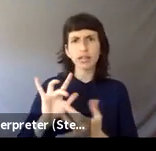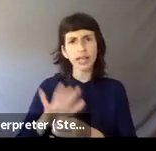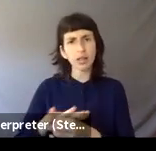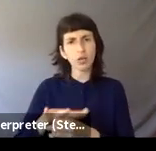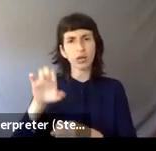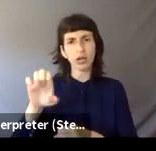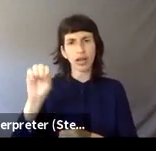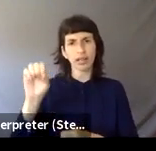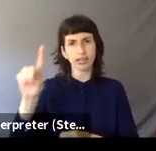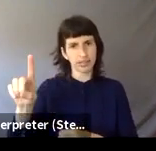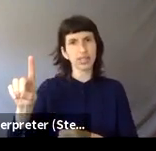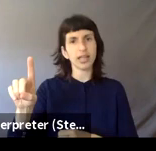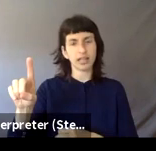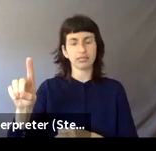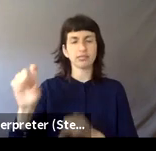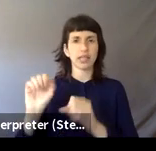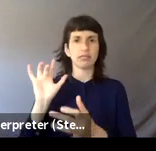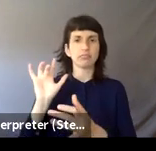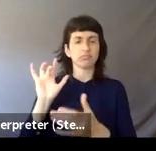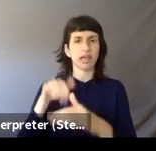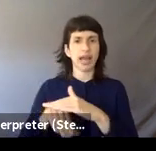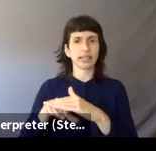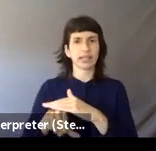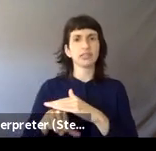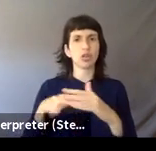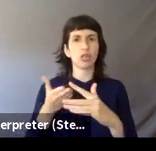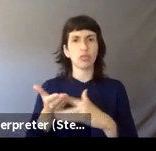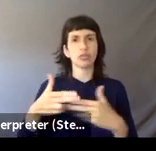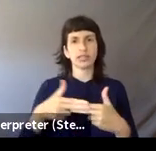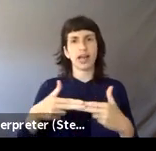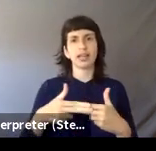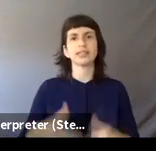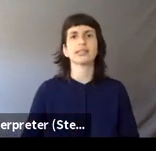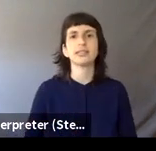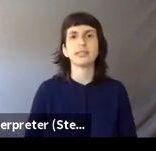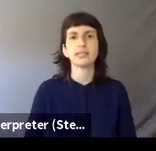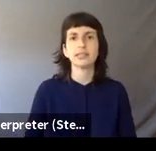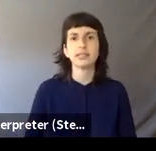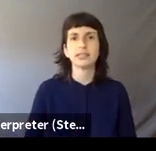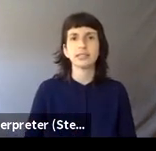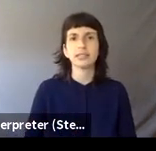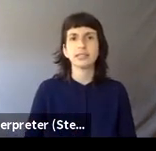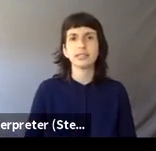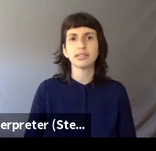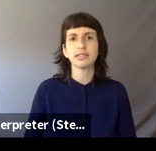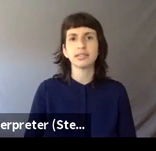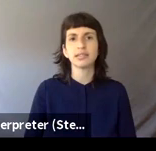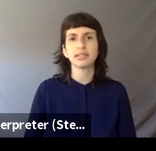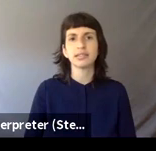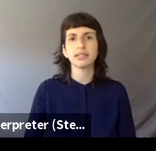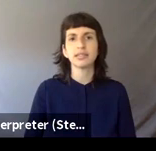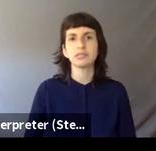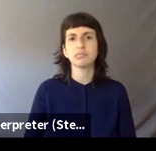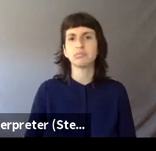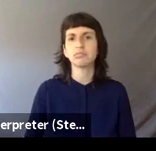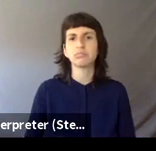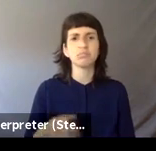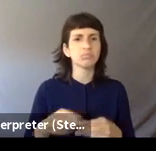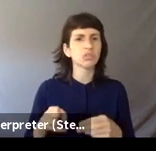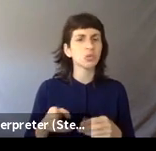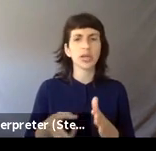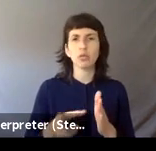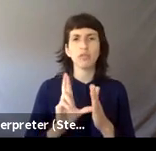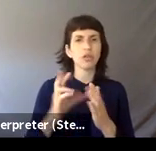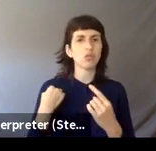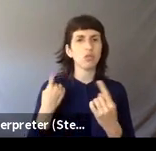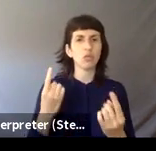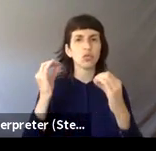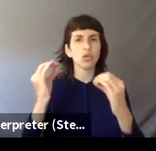us. We have Amber out of 121. So this slide deck that you'll get access to, everyone's name has a link to their e-mail address. If you're wanting to get in touch with your local ESD person around